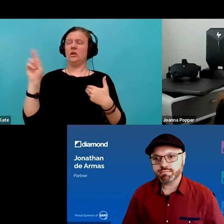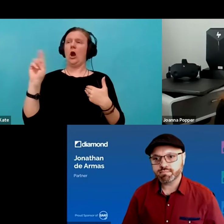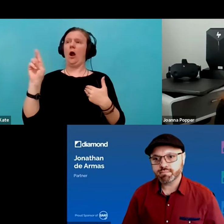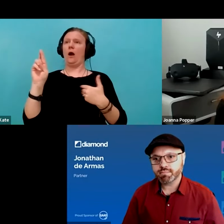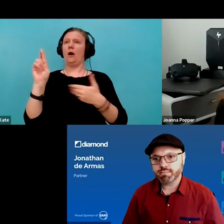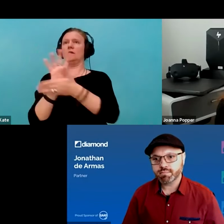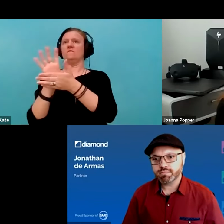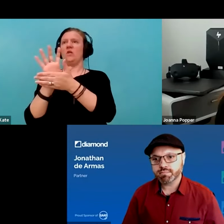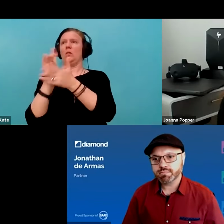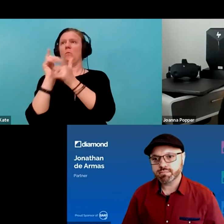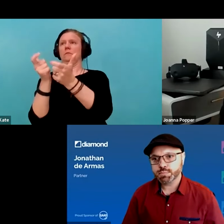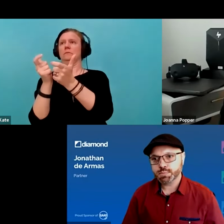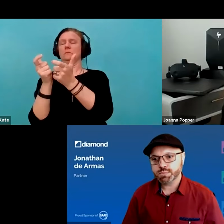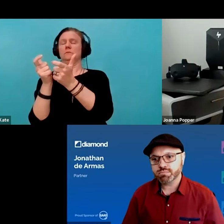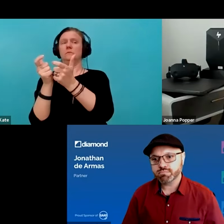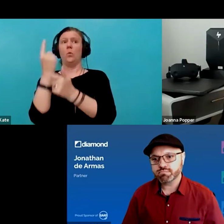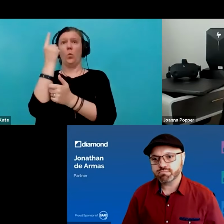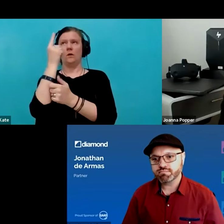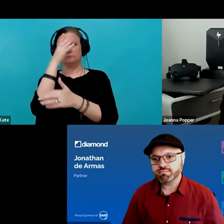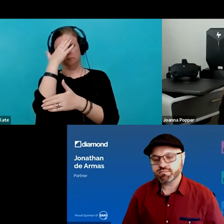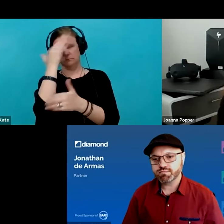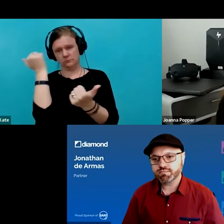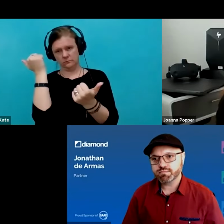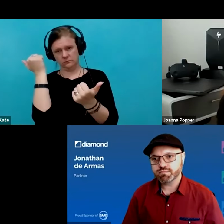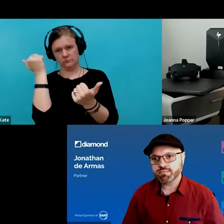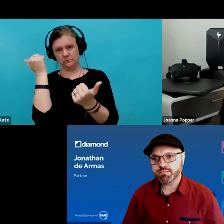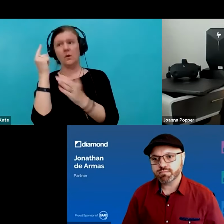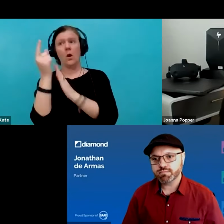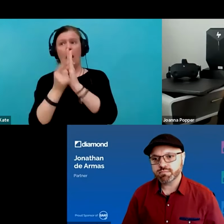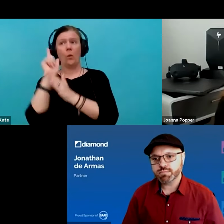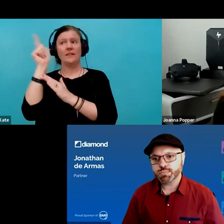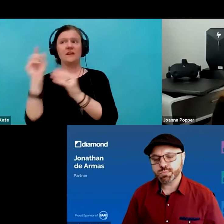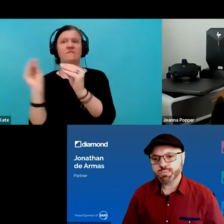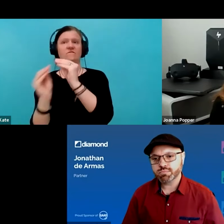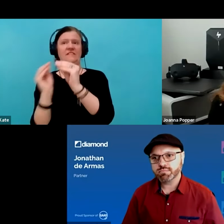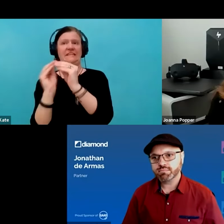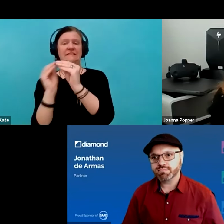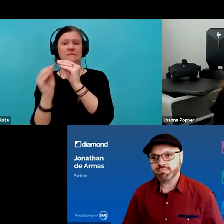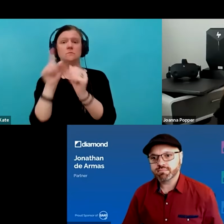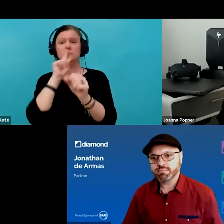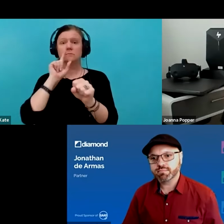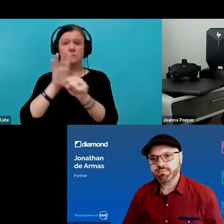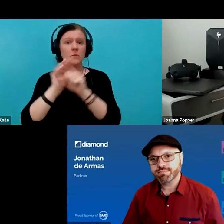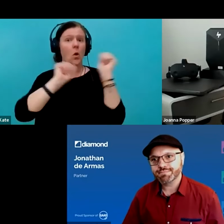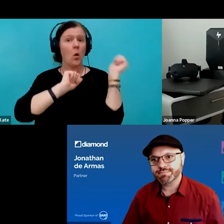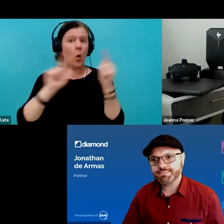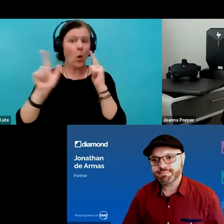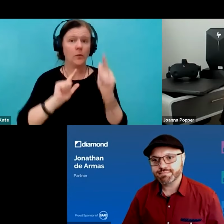Chadwick Turner: And something that we forgot within an hour and fixed it, but was to ensure all the people put the right ear on the right ear and the